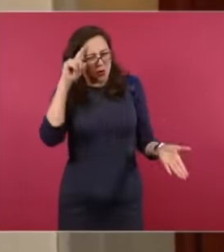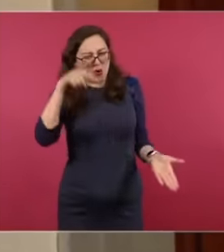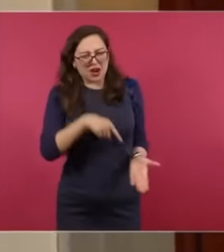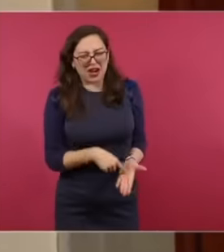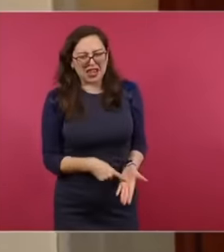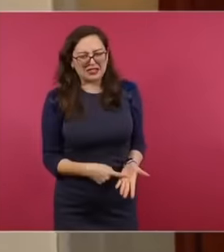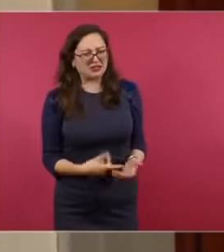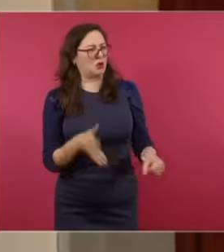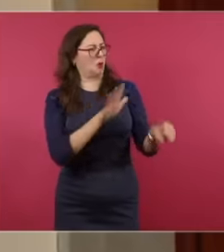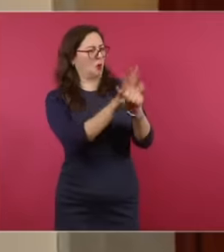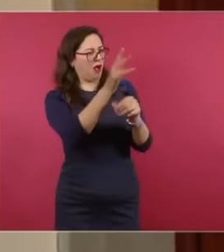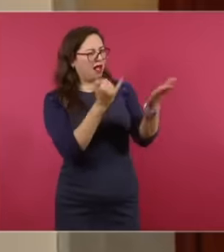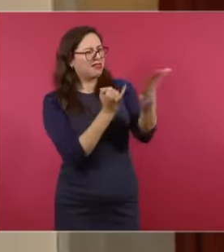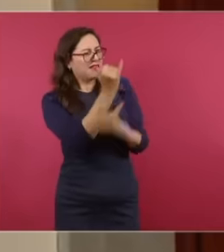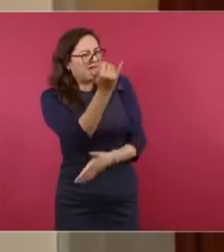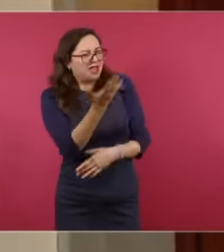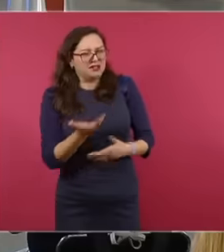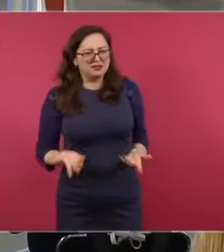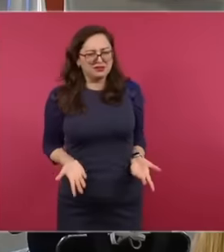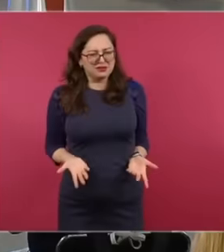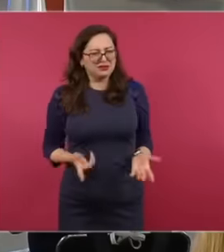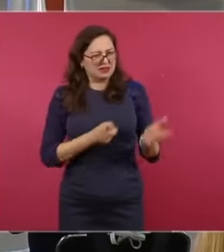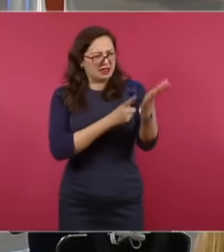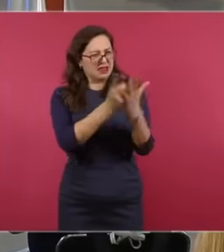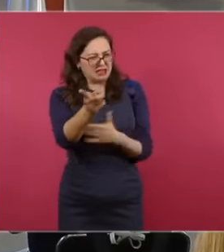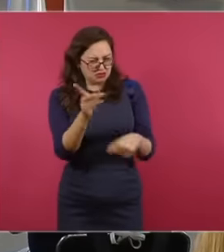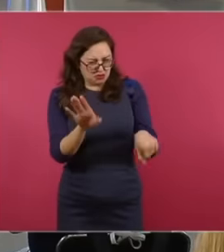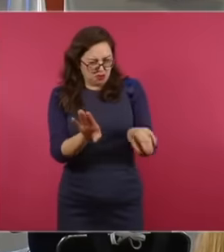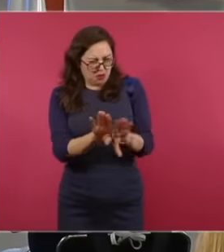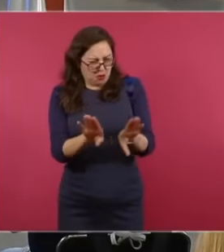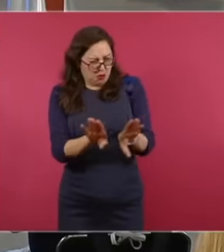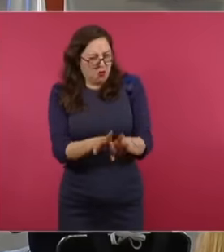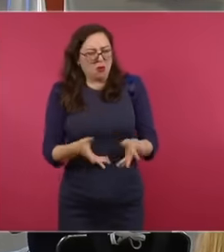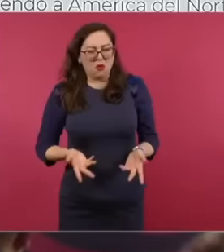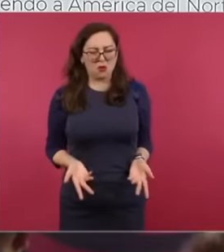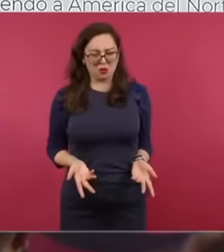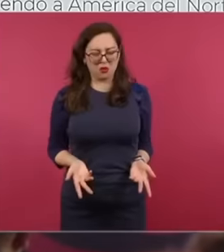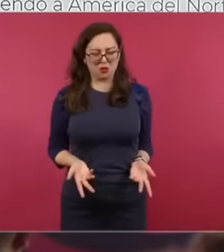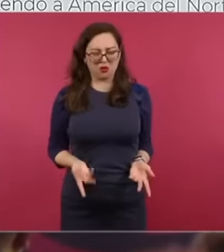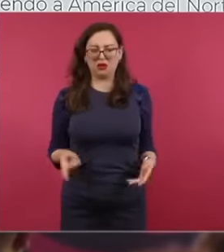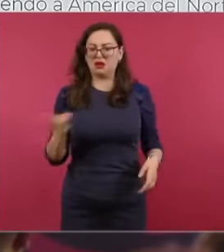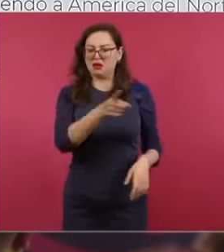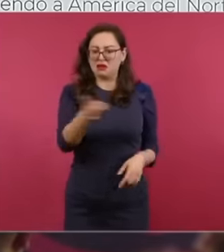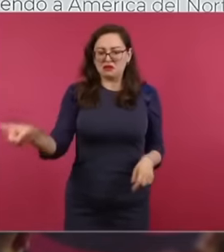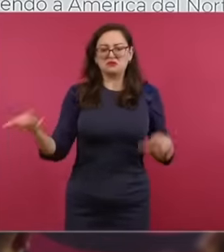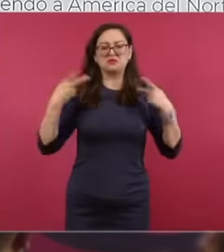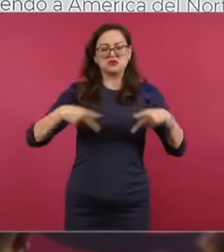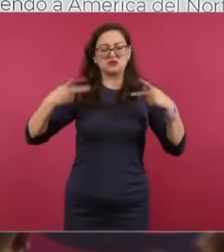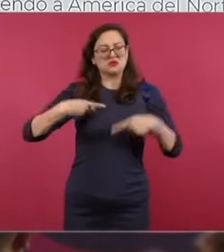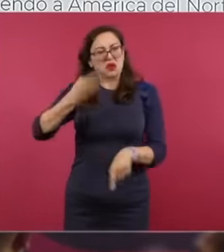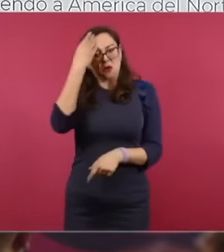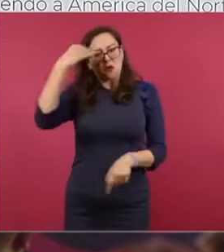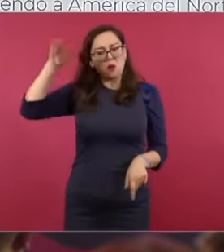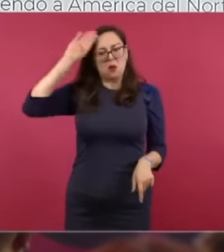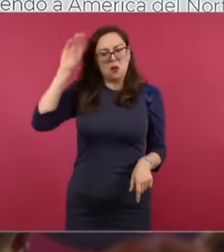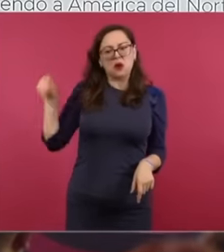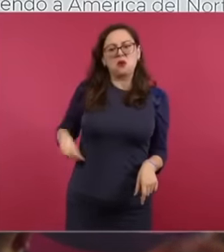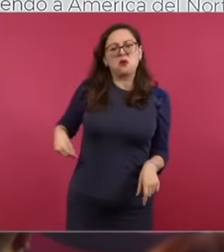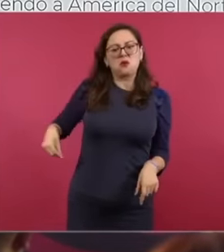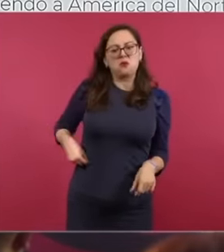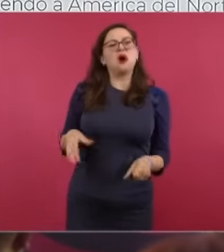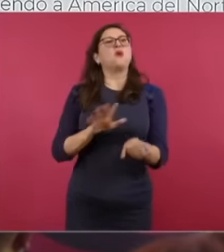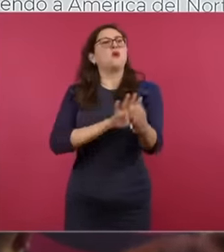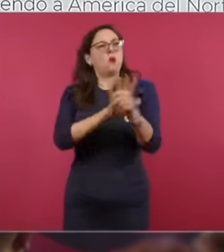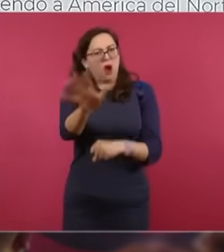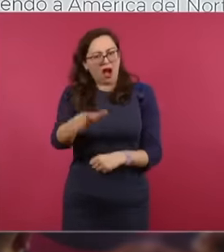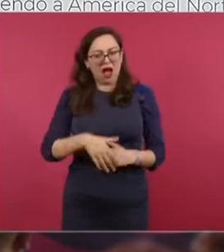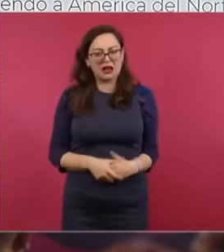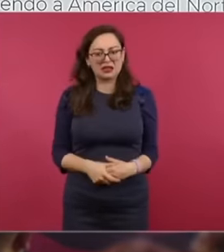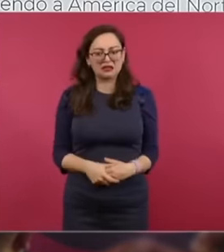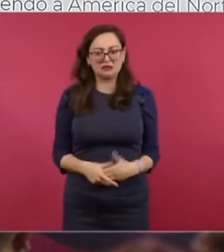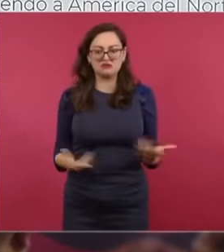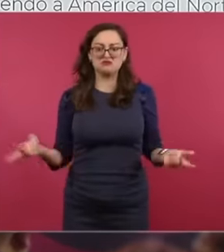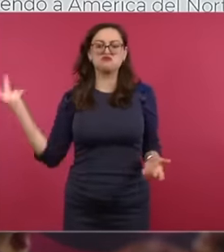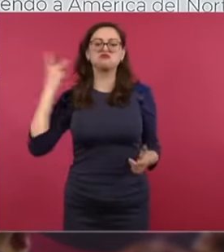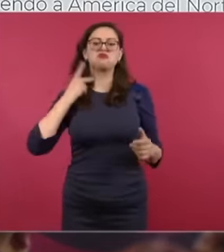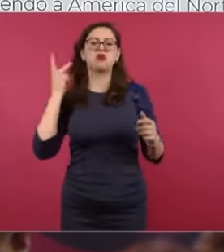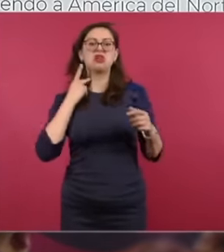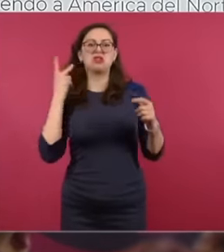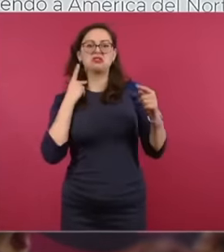right and what fault do Cubans have if there is an ideological political problem between